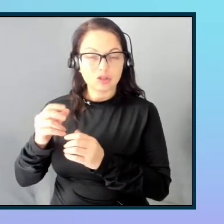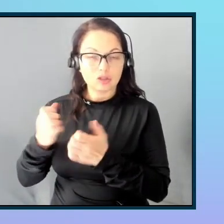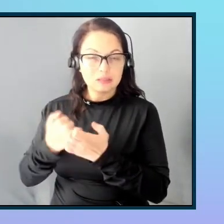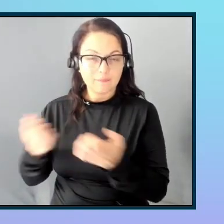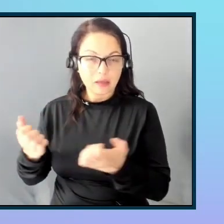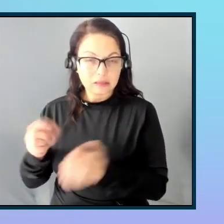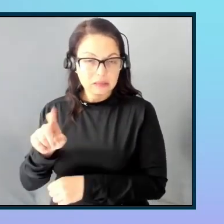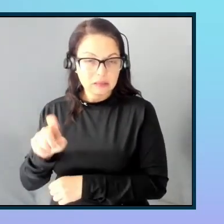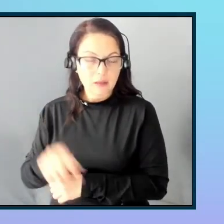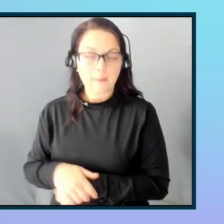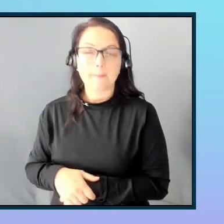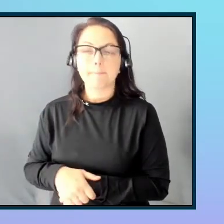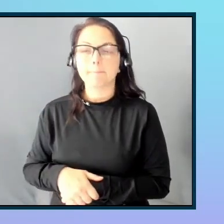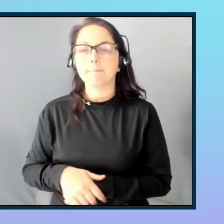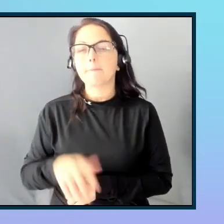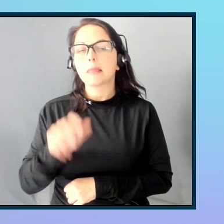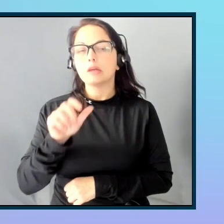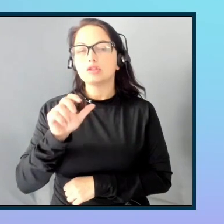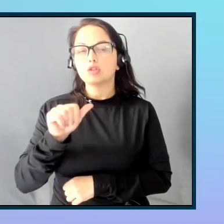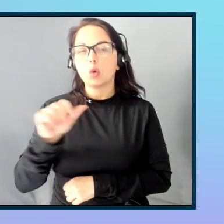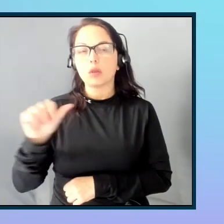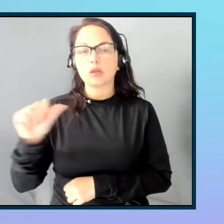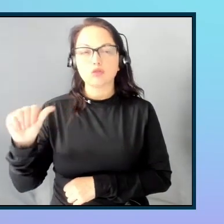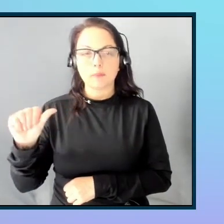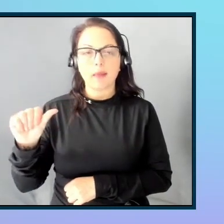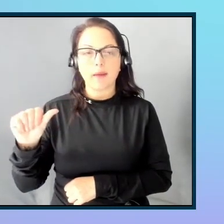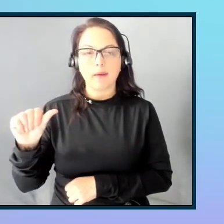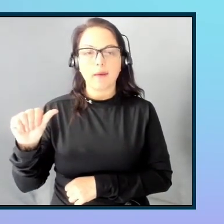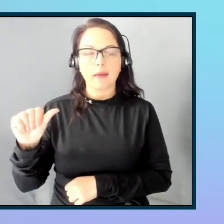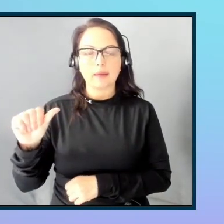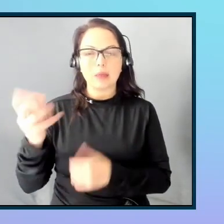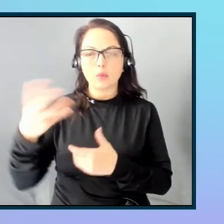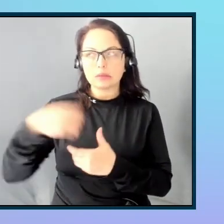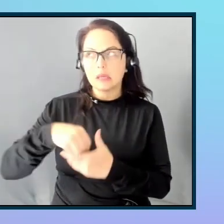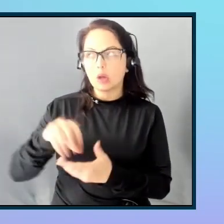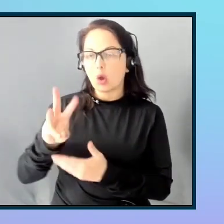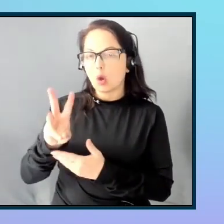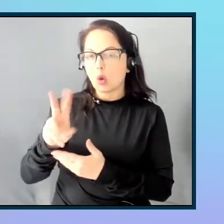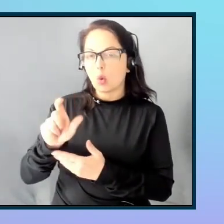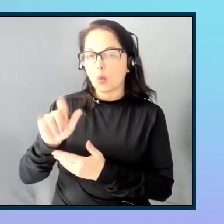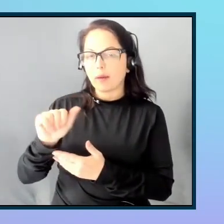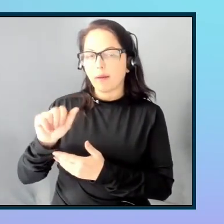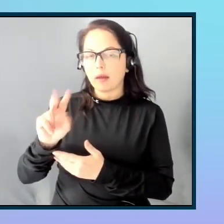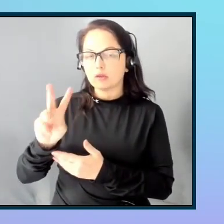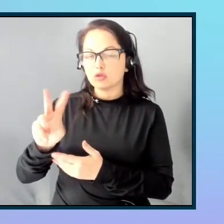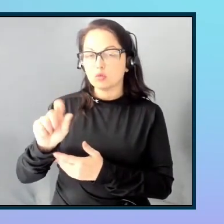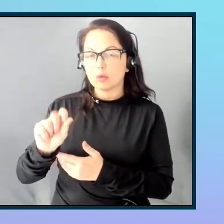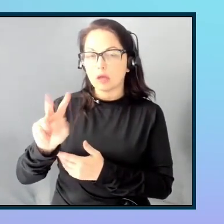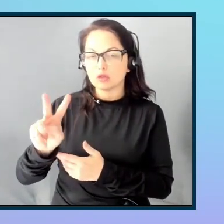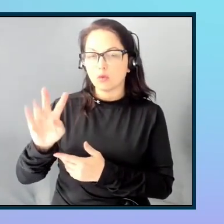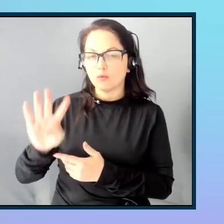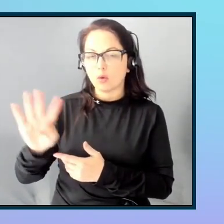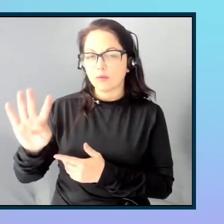The AAA success criterion that went into to the 2 44 by 44 that is absolutely